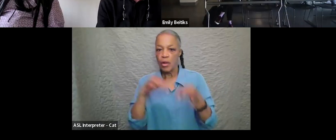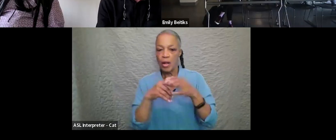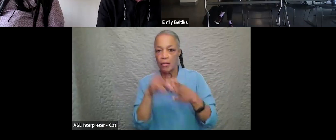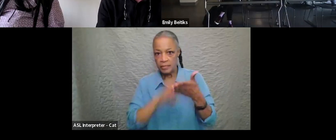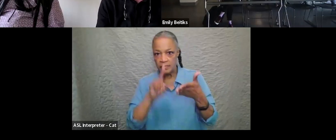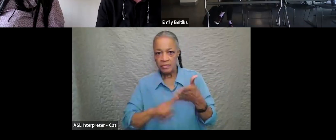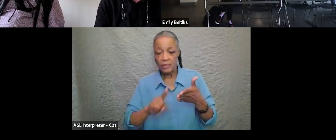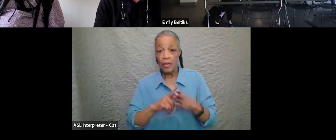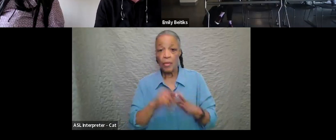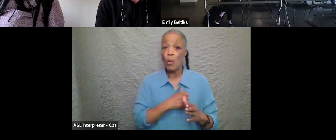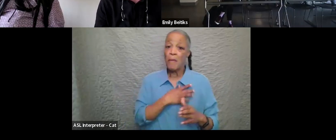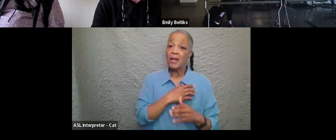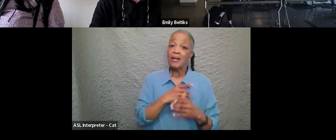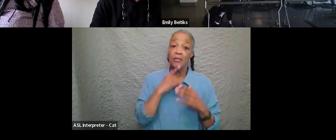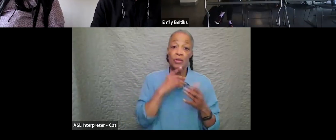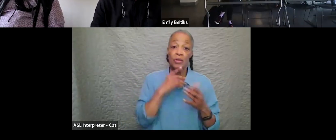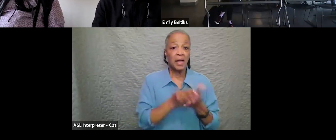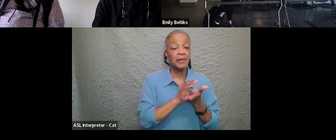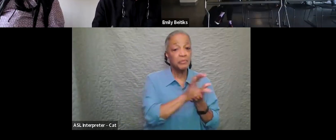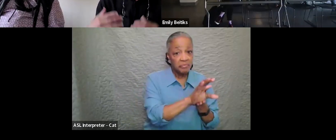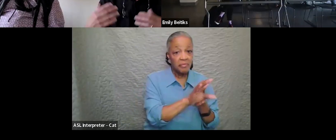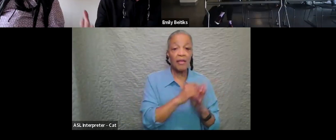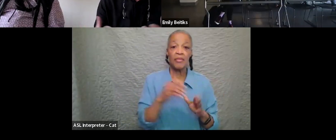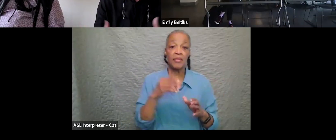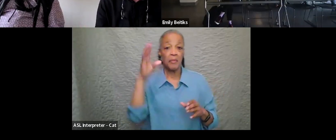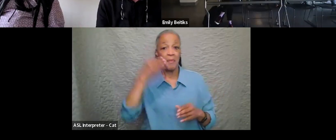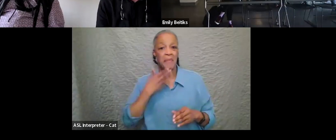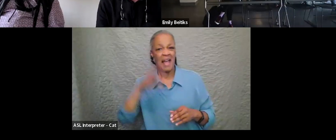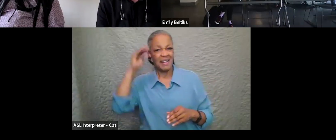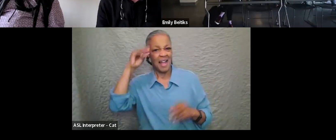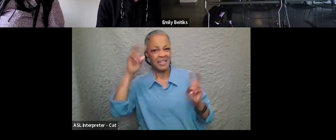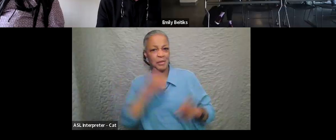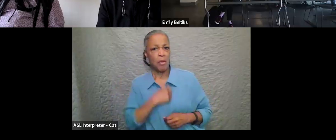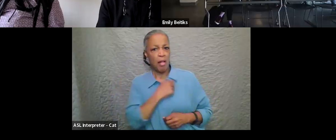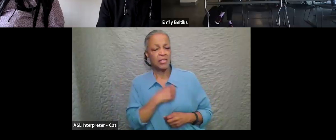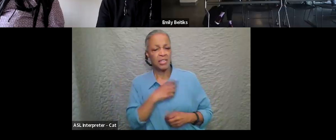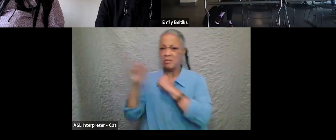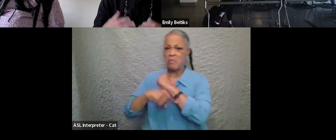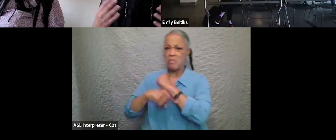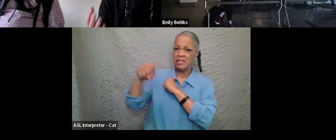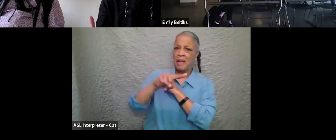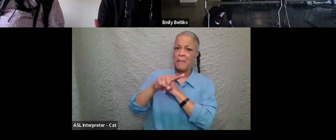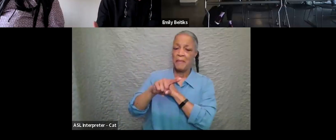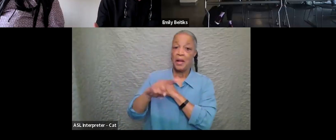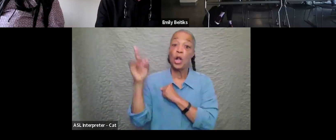The research oversight system was remade. The bad guys, the villains were punished. It looks like a win.